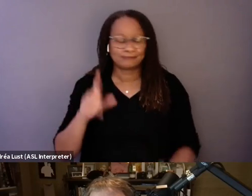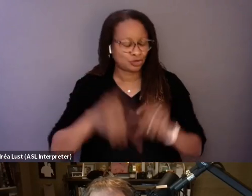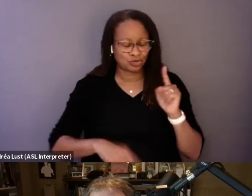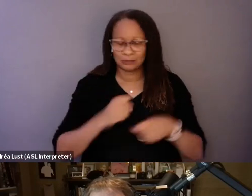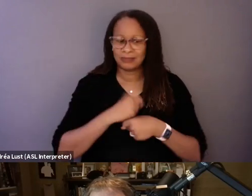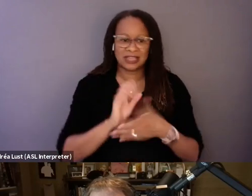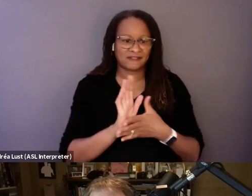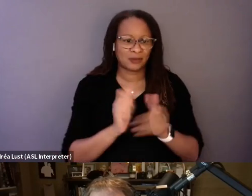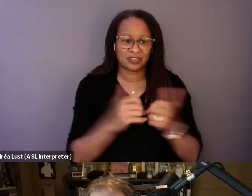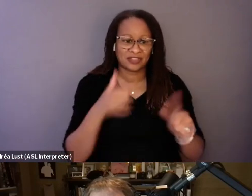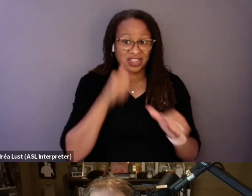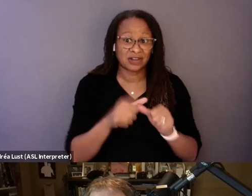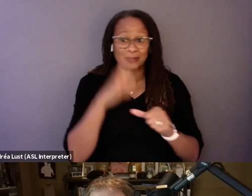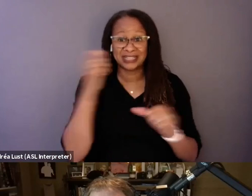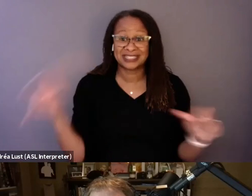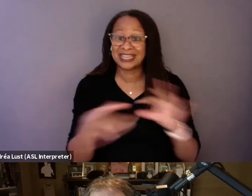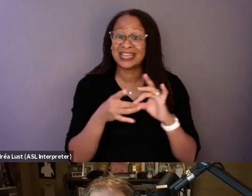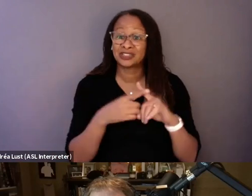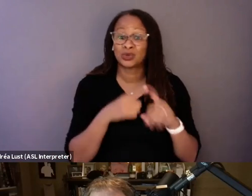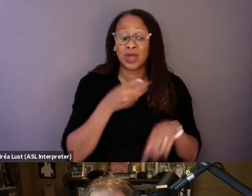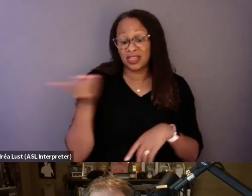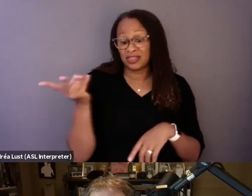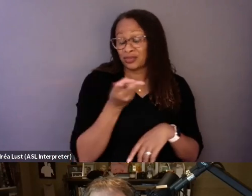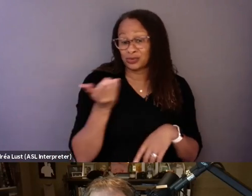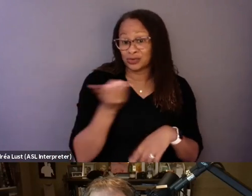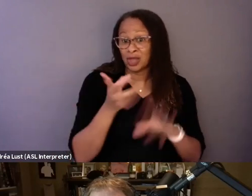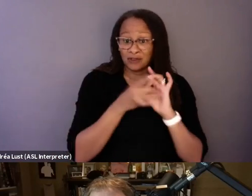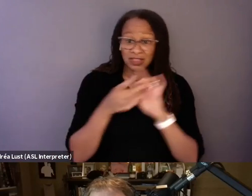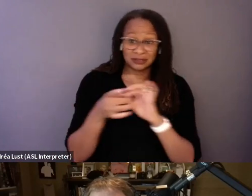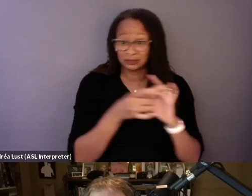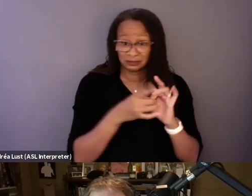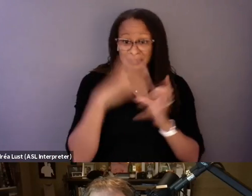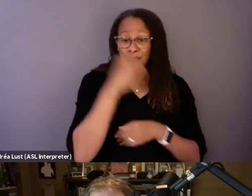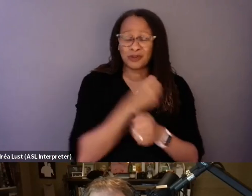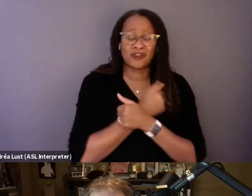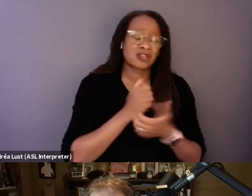because they connect them to his and Judy's relationship their beautiful love story in such a profound way.